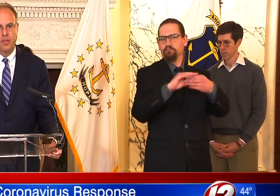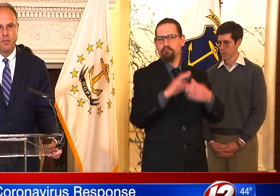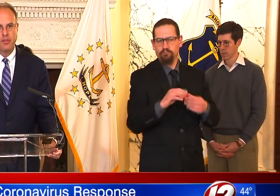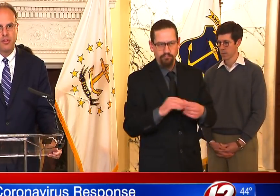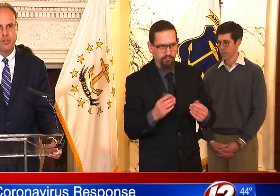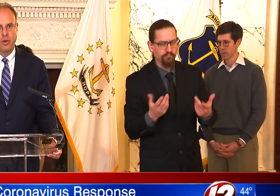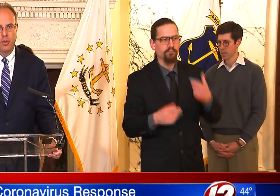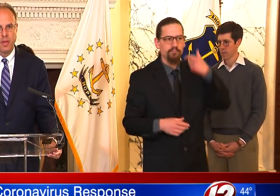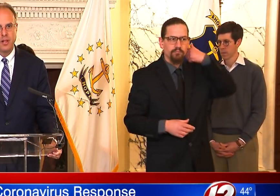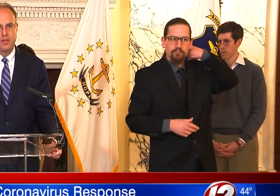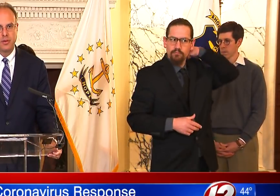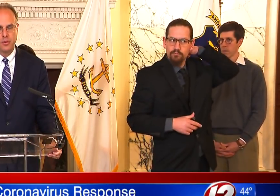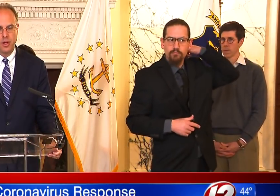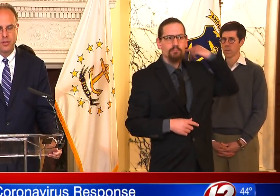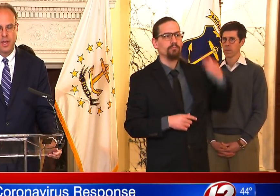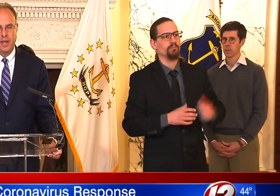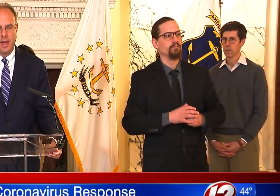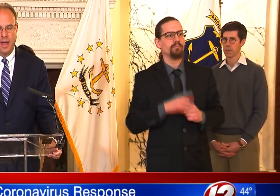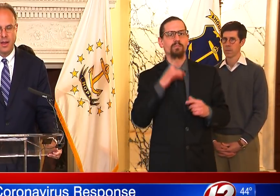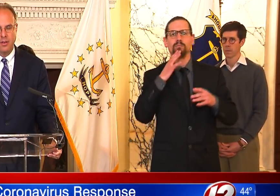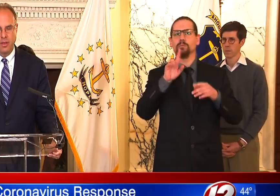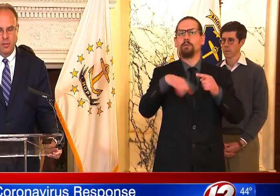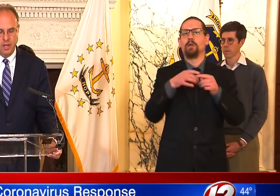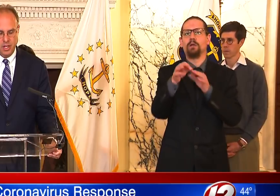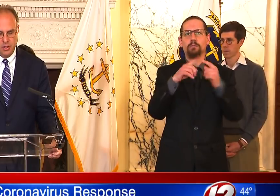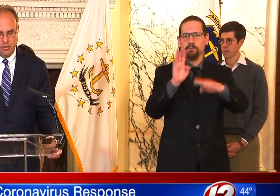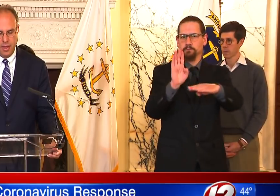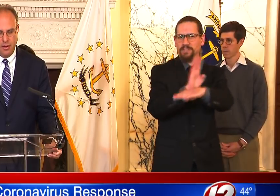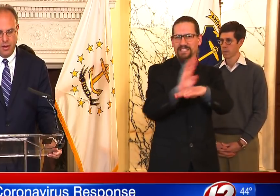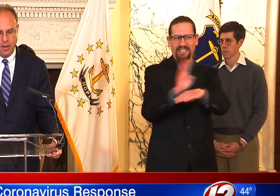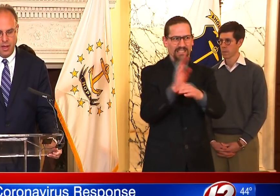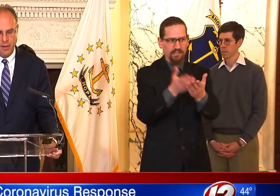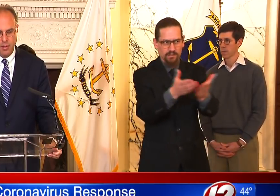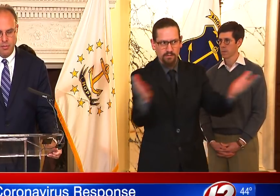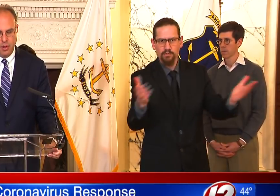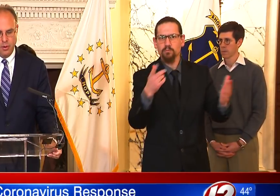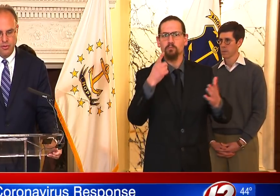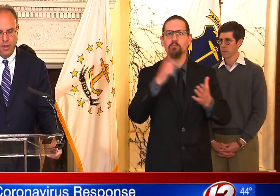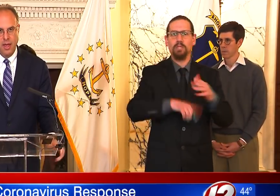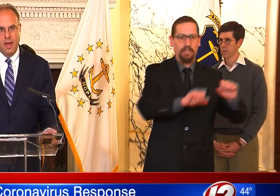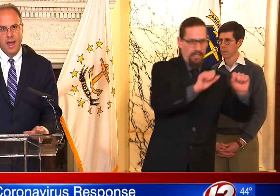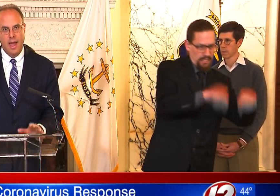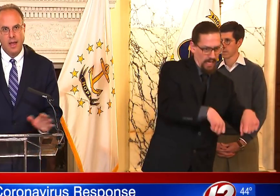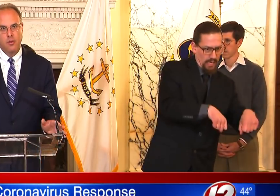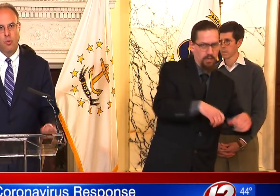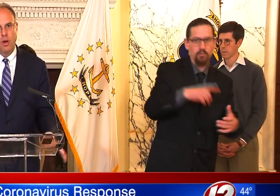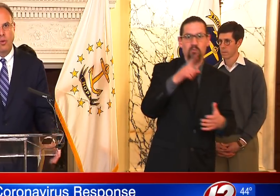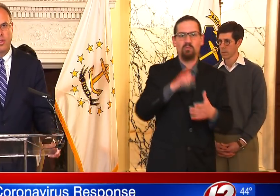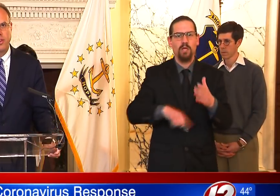THE GOVERNOR ASKED ME TO TALK BRIEFLY ABOUT THE ACTIVITIES